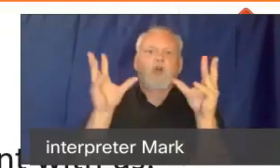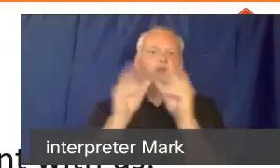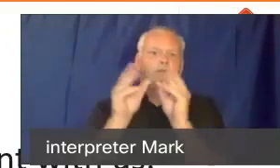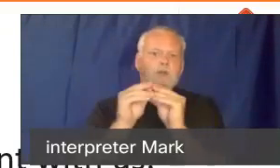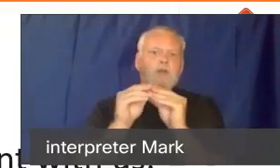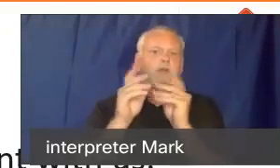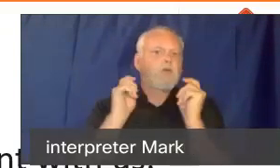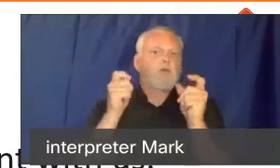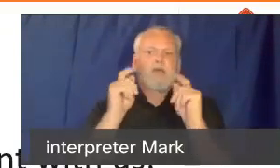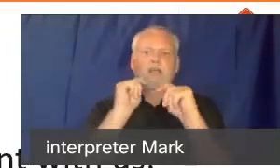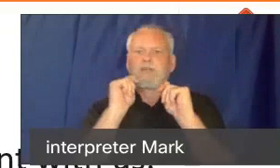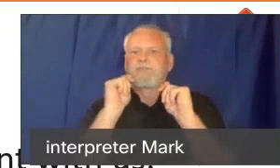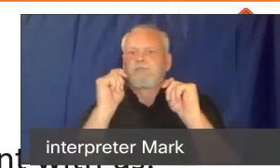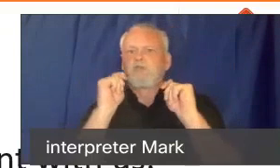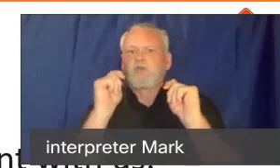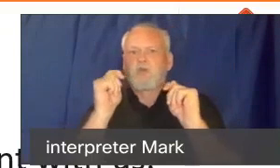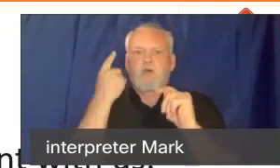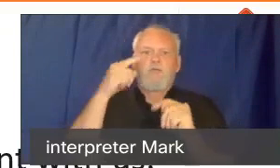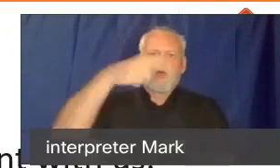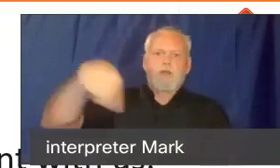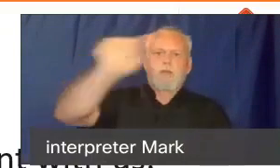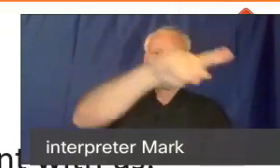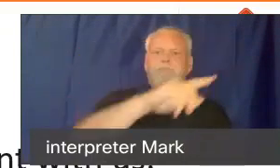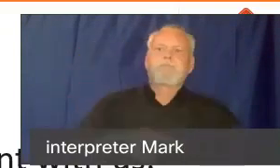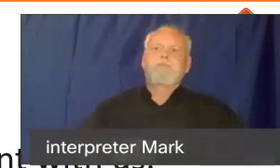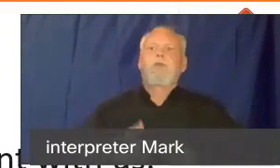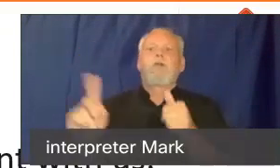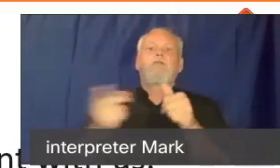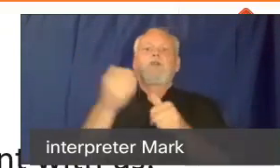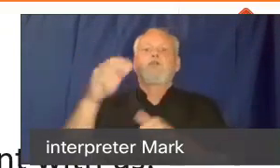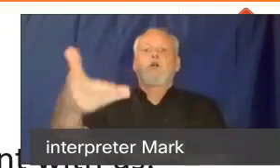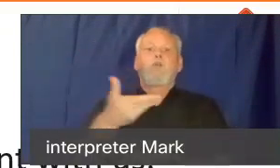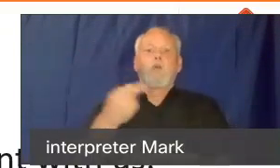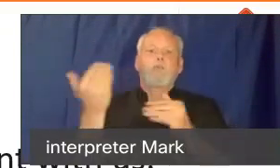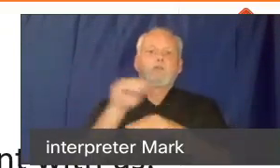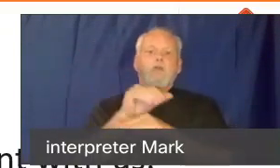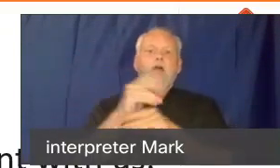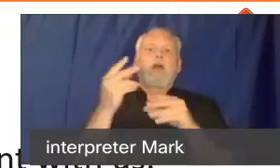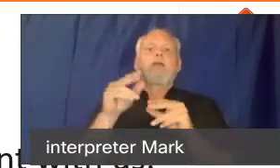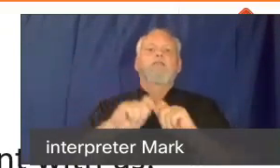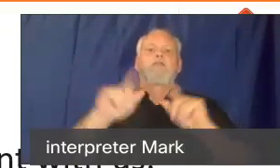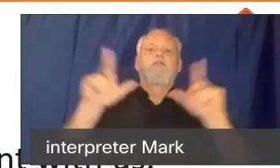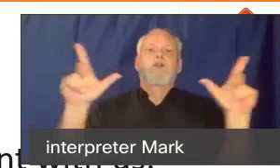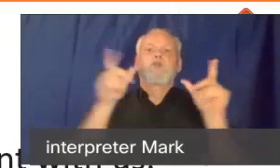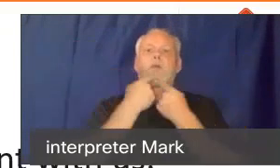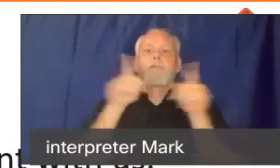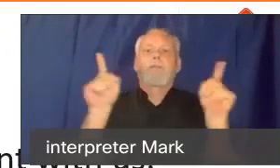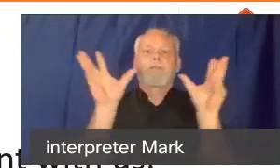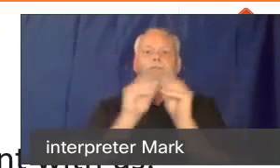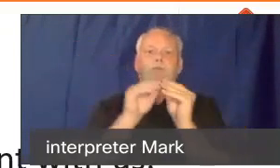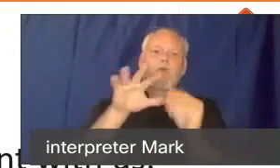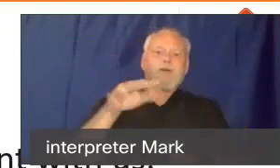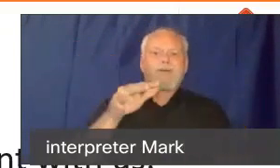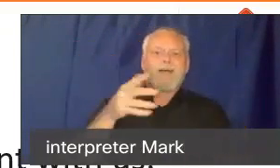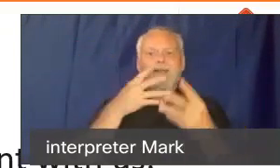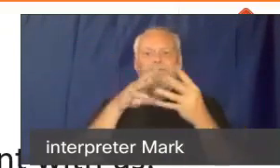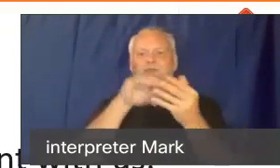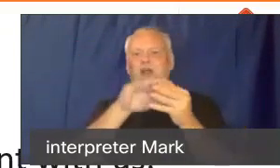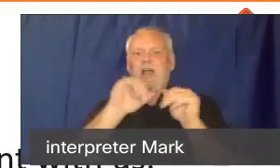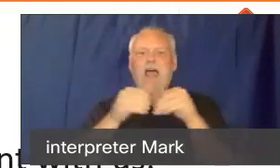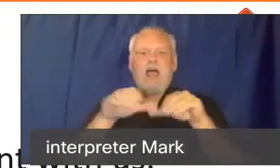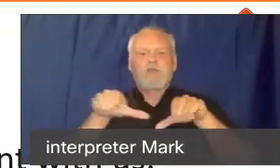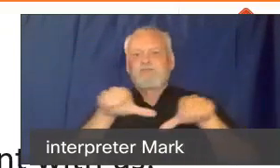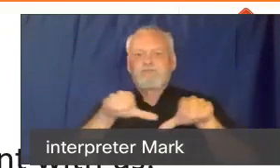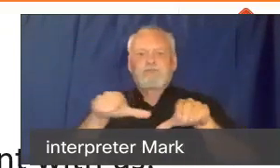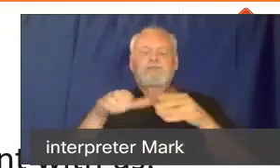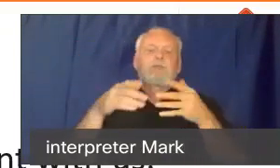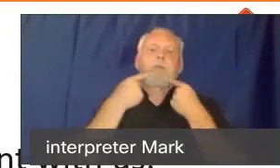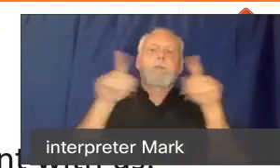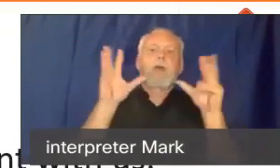Story so, 1st of all welcome to tonight's virtual public meeting, we're all kind of learning how to conduct public meetings in this format. So please bear with us.